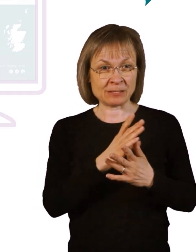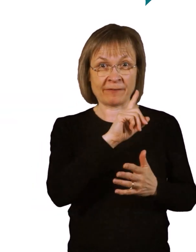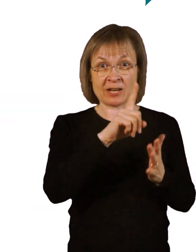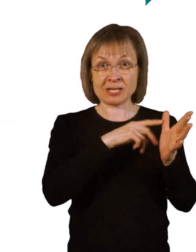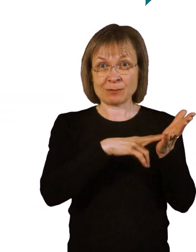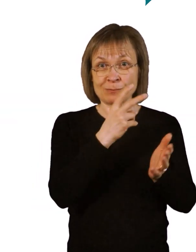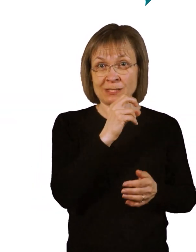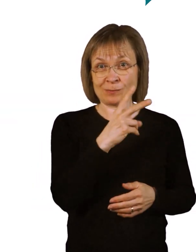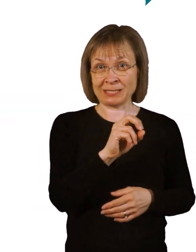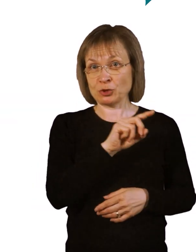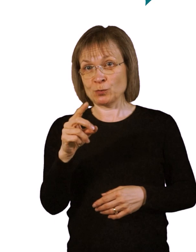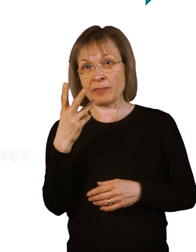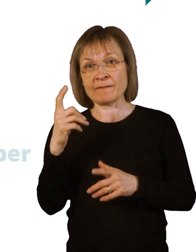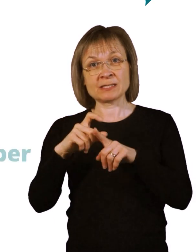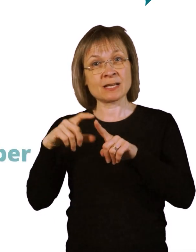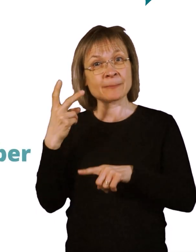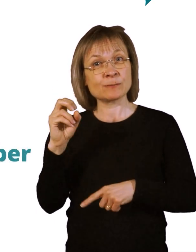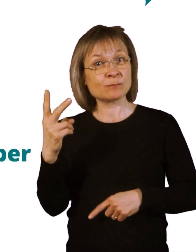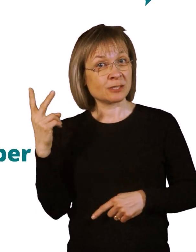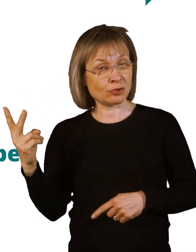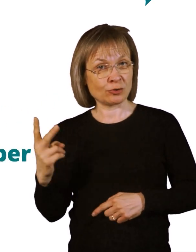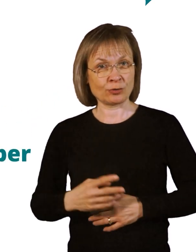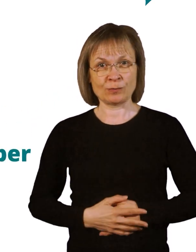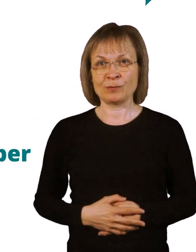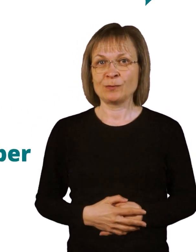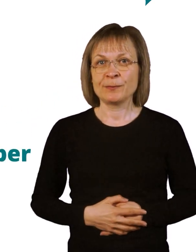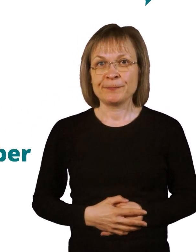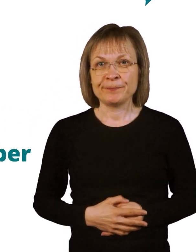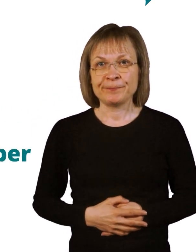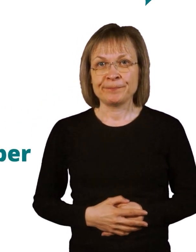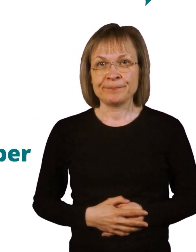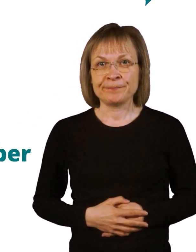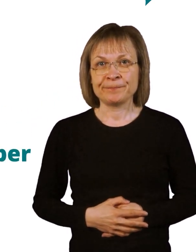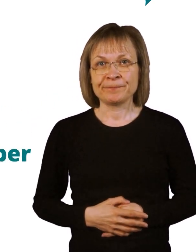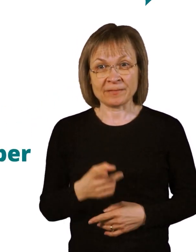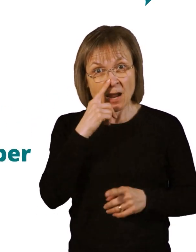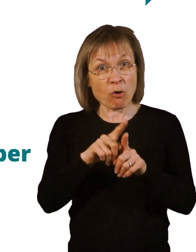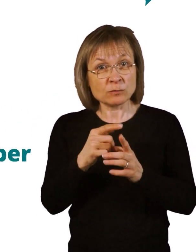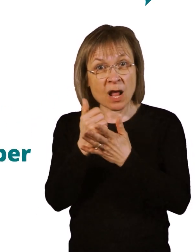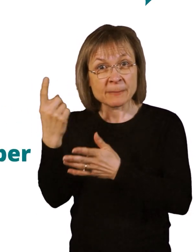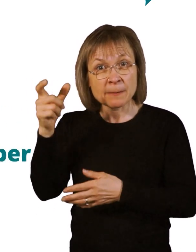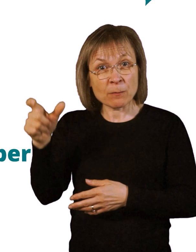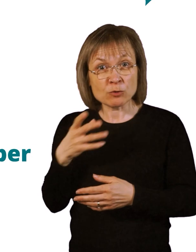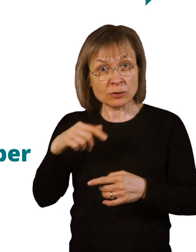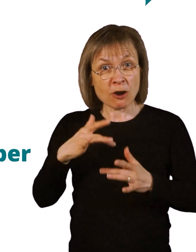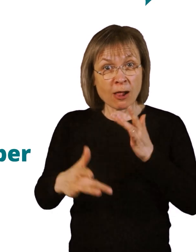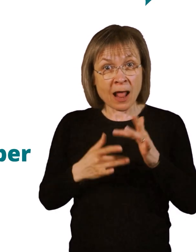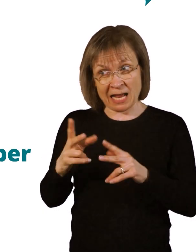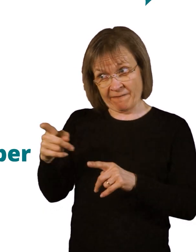between the 1st of January 2020 and the 31st of December 2022. You can also help someone else use this online platform